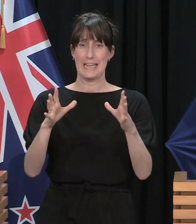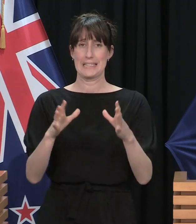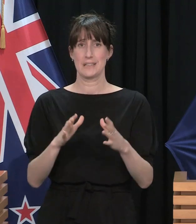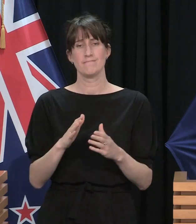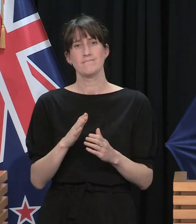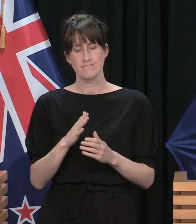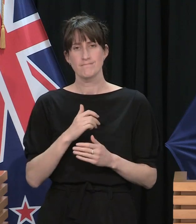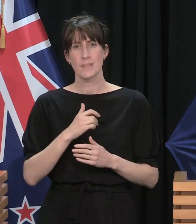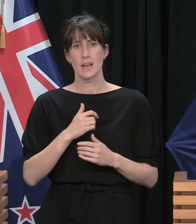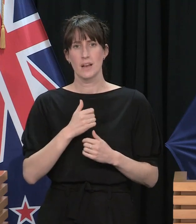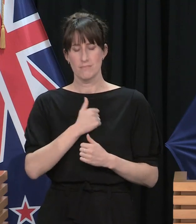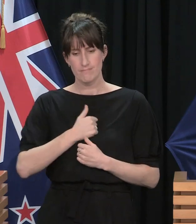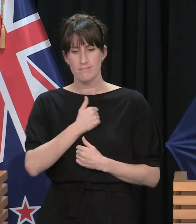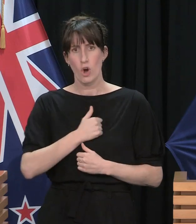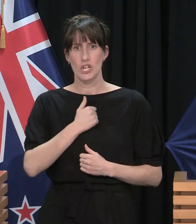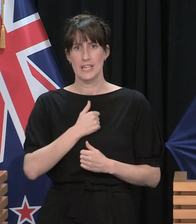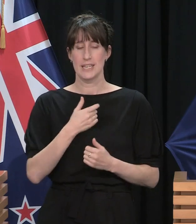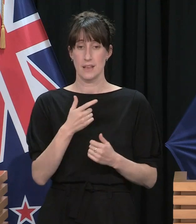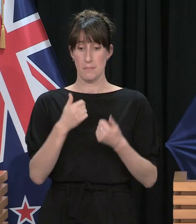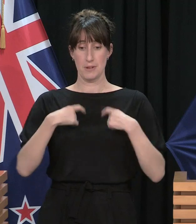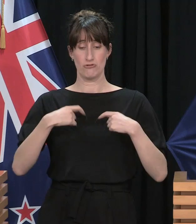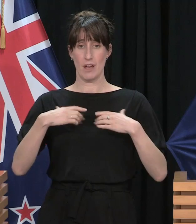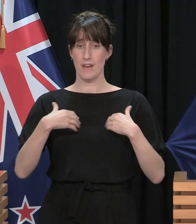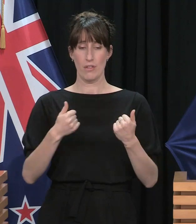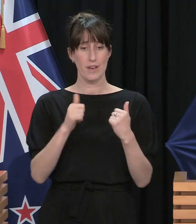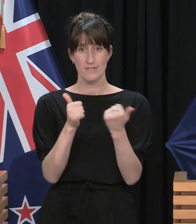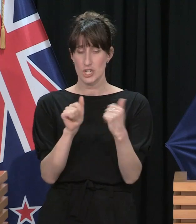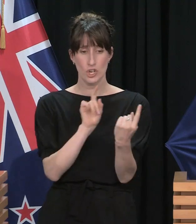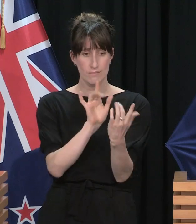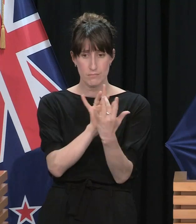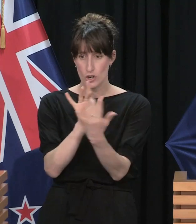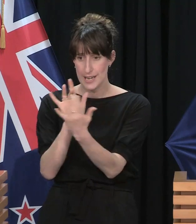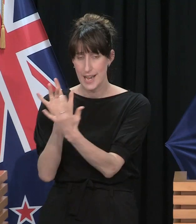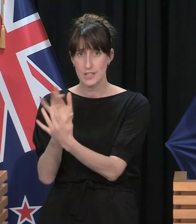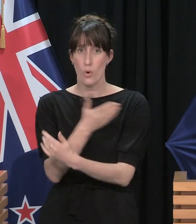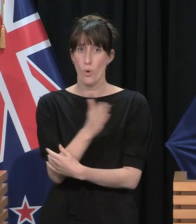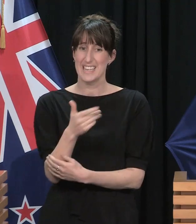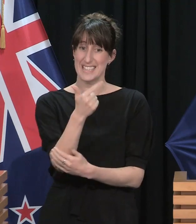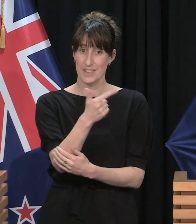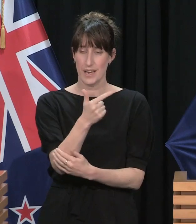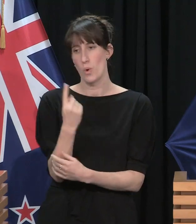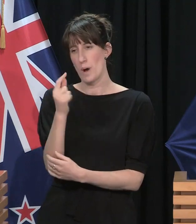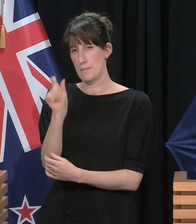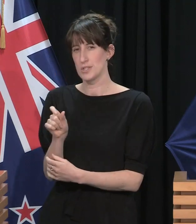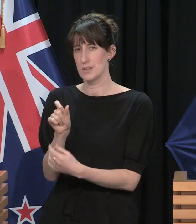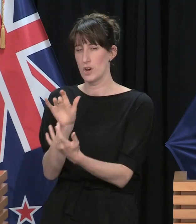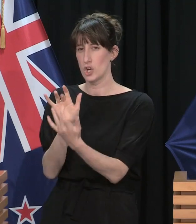in contact with them all to apologise. 17 of whom we spoke to personally, and the other